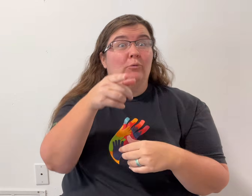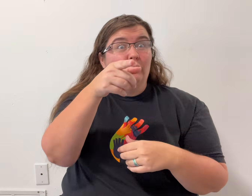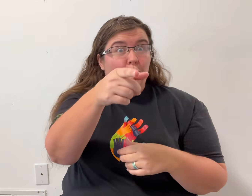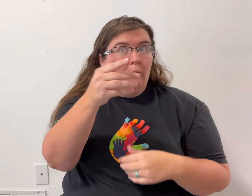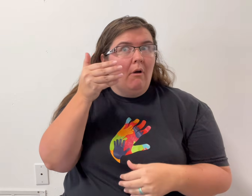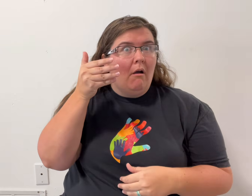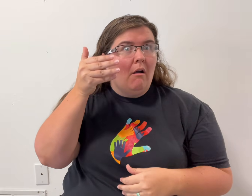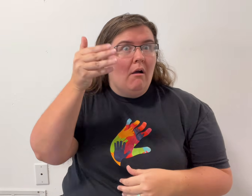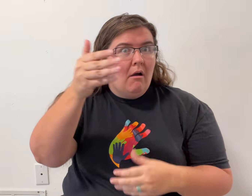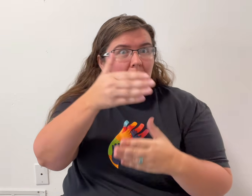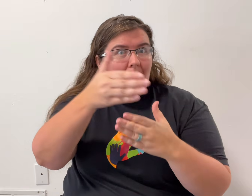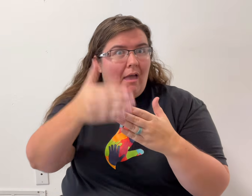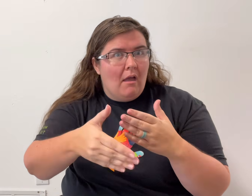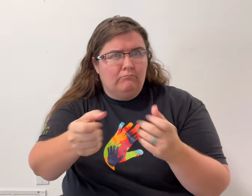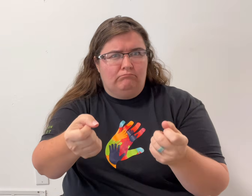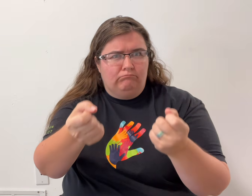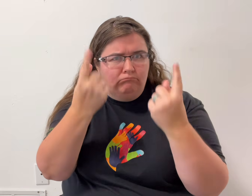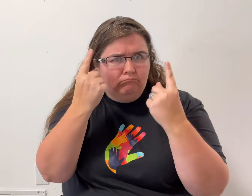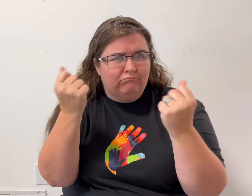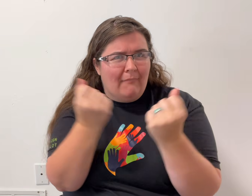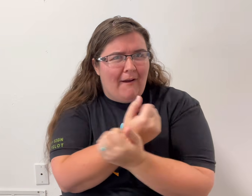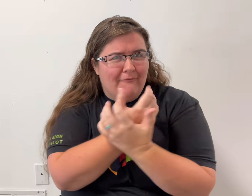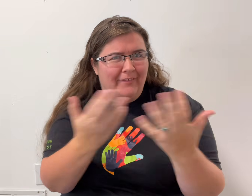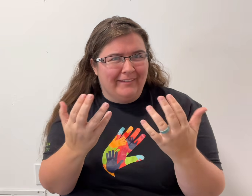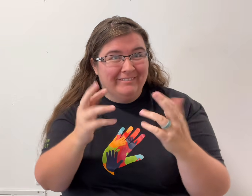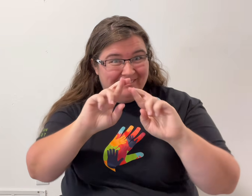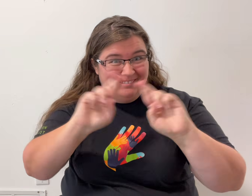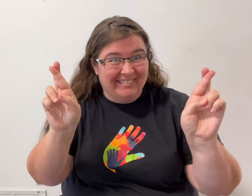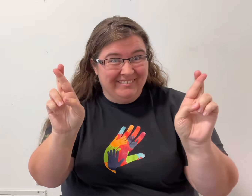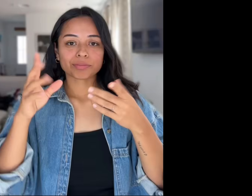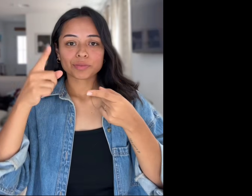so that by the end of this video, you'll understand everything! Ready?